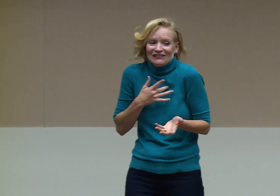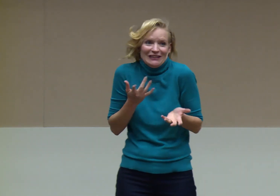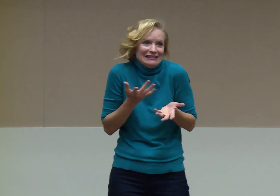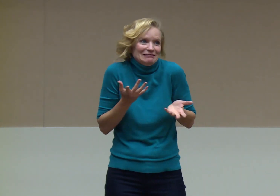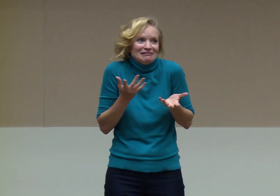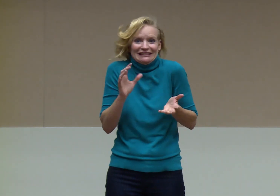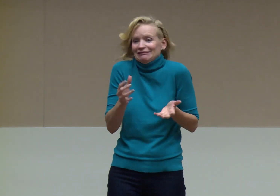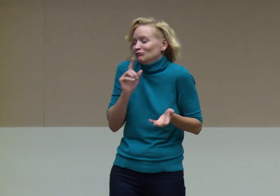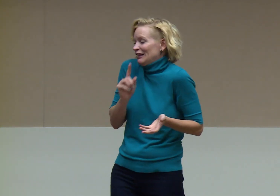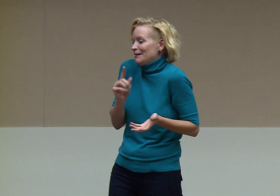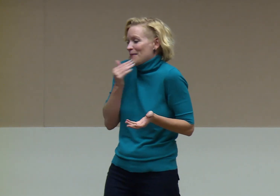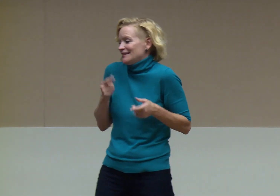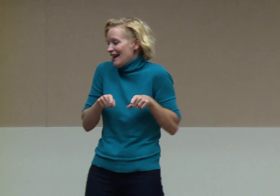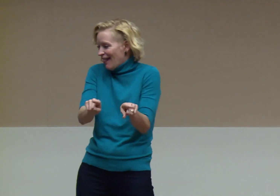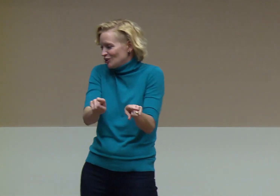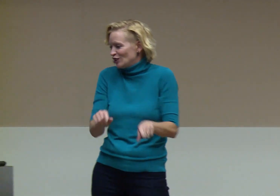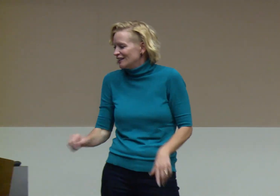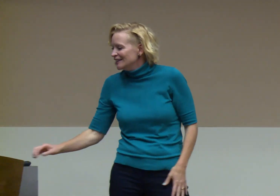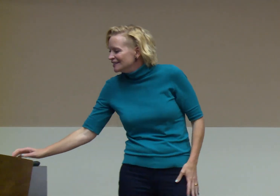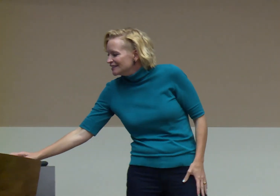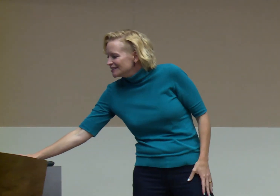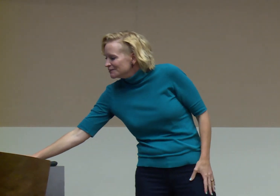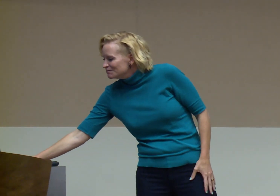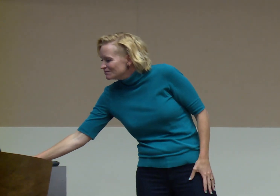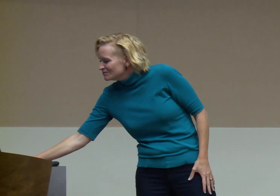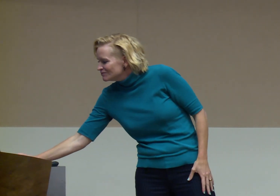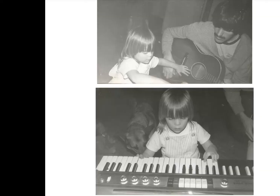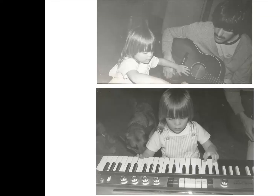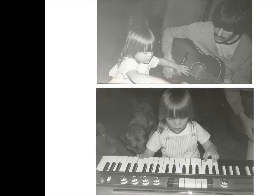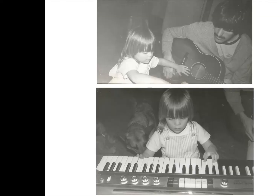I mean, really, that was my experience. That's the best analogy I can come up with.